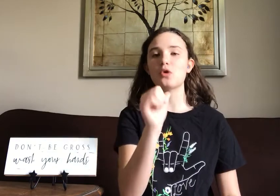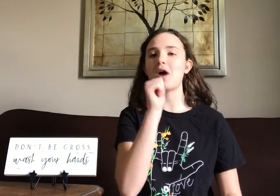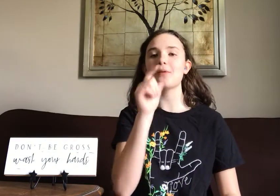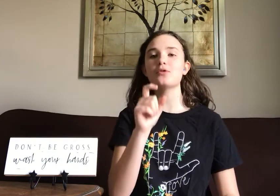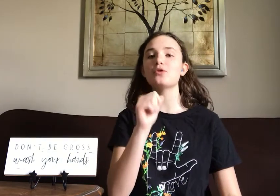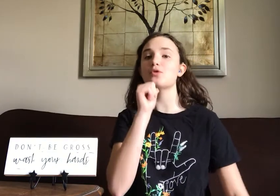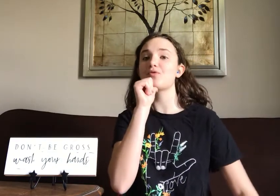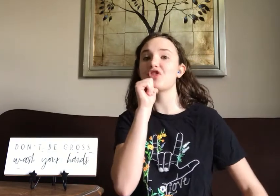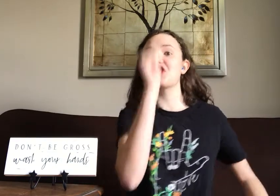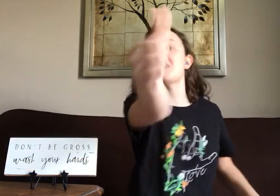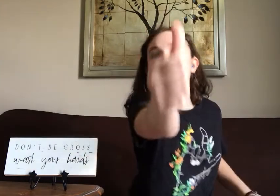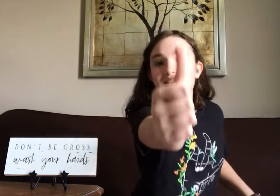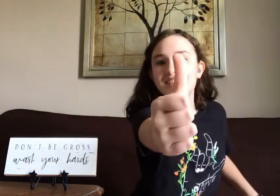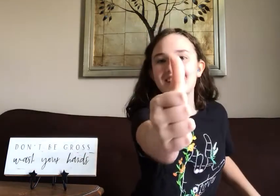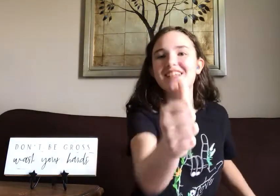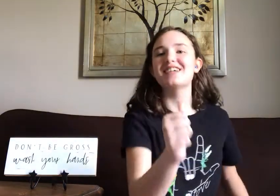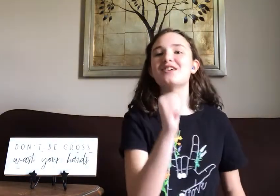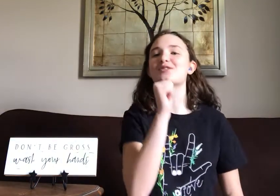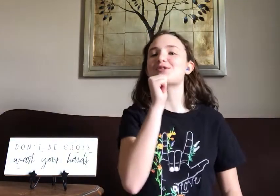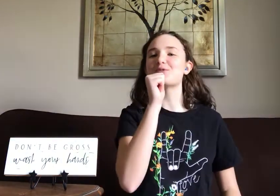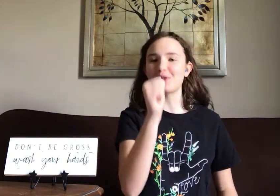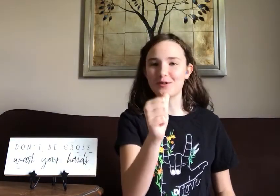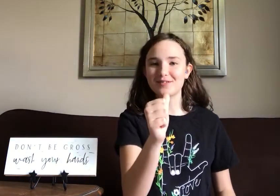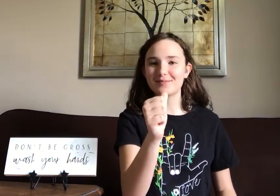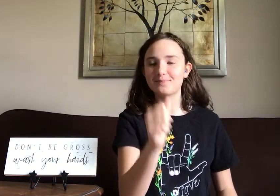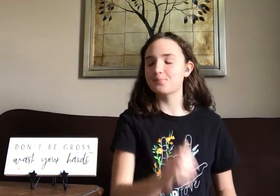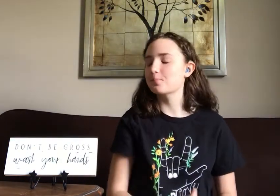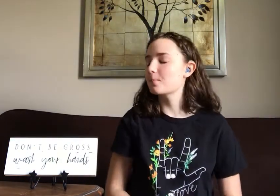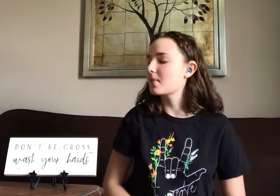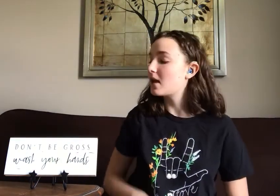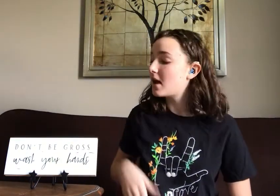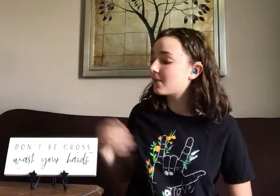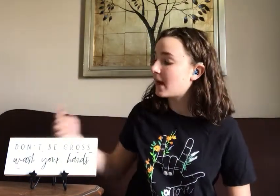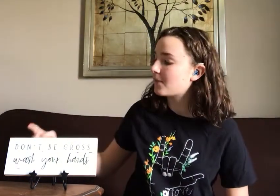You don’t have to do this. Just do don’t.